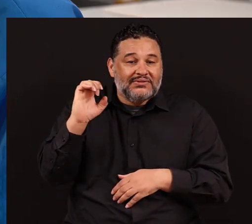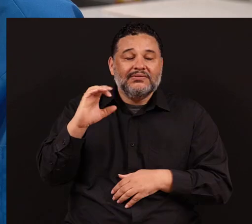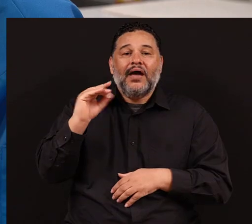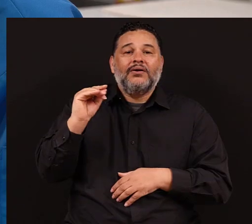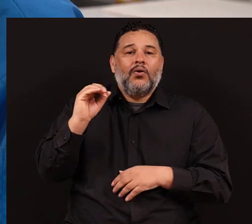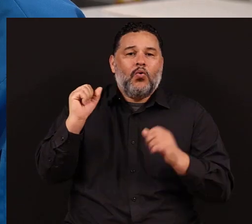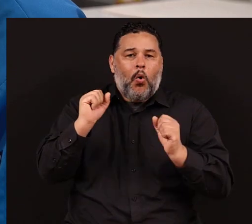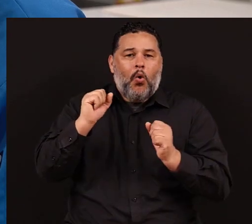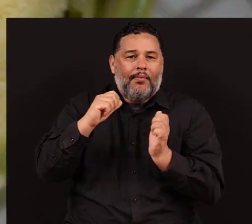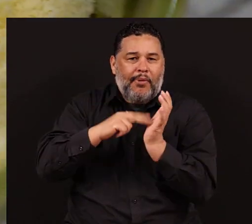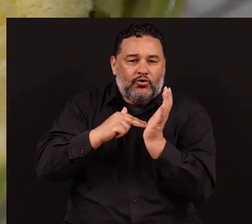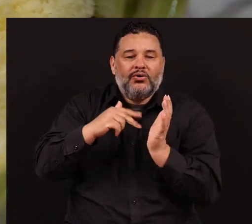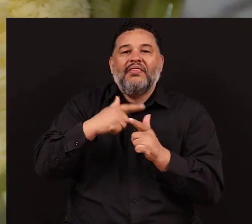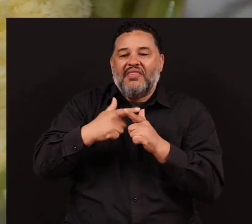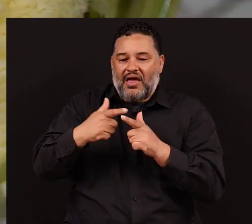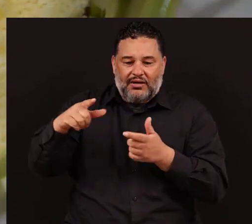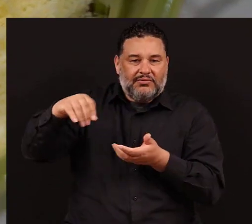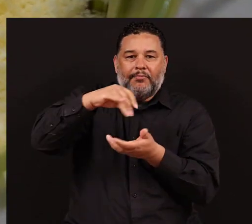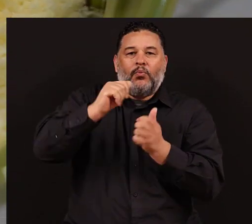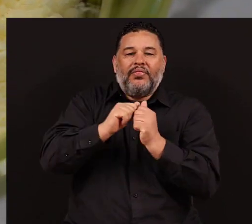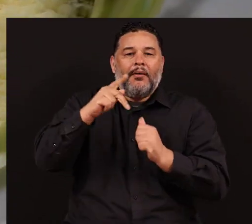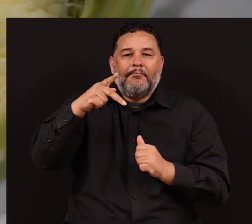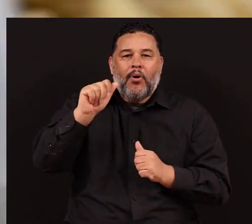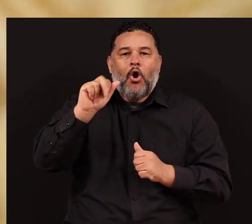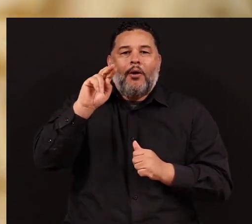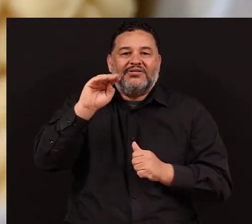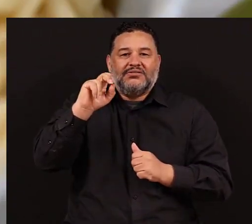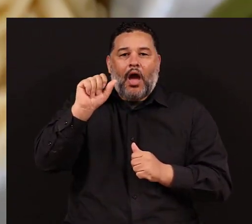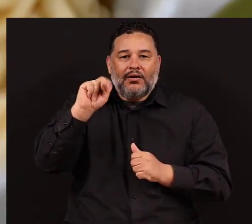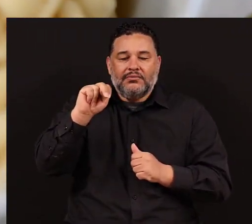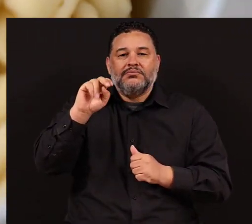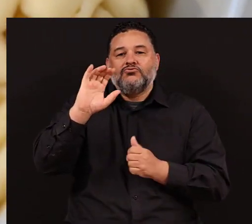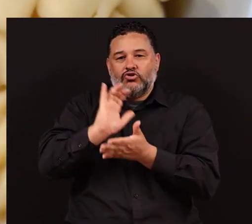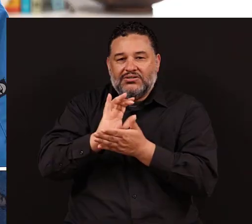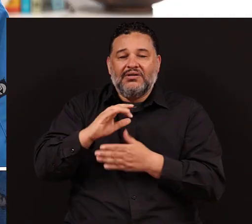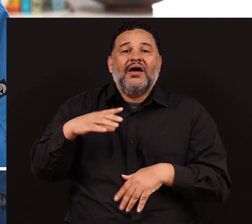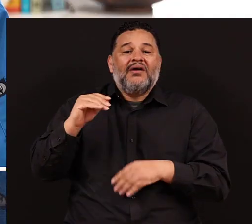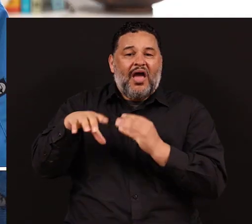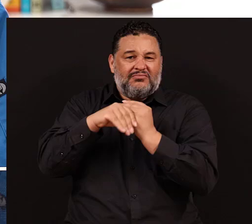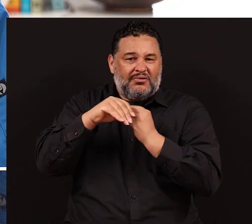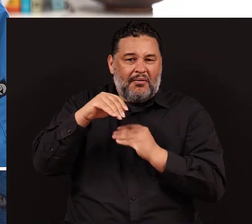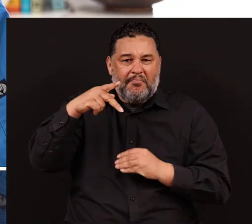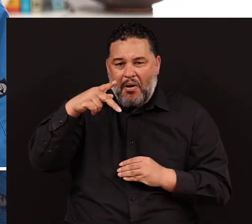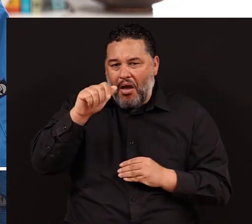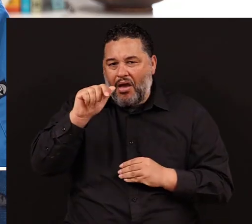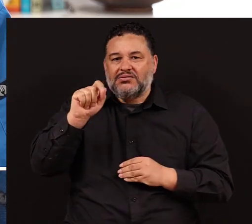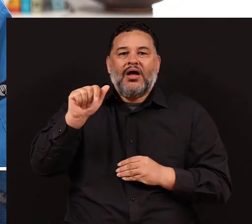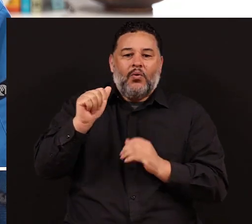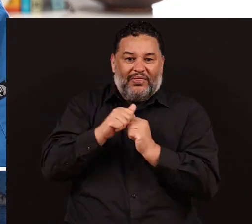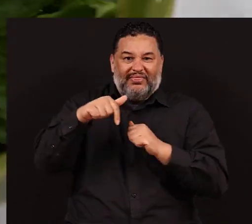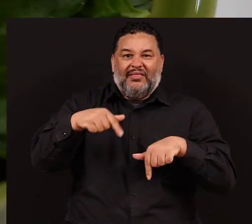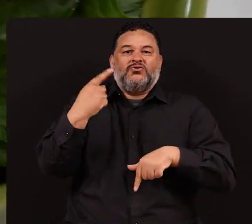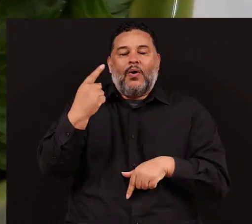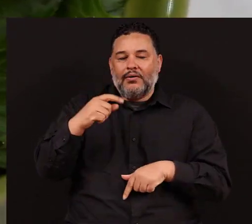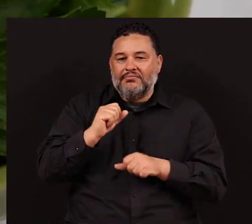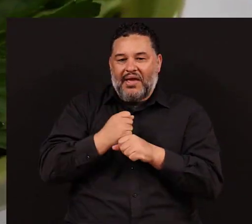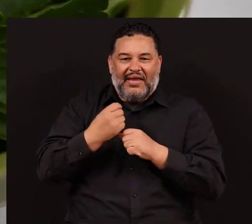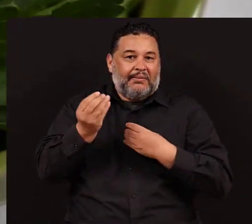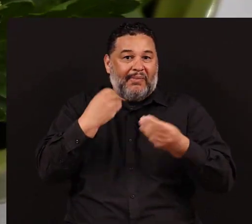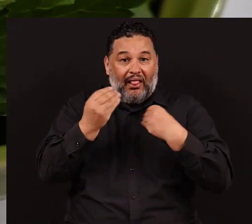Then we're gonna top it with Parmesan cheese. I'm gonna add a little bit of pasta to this one to make it a meal, and then we're gonna have Italian parsley.